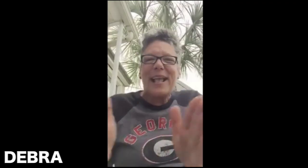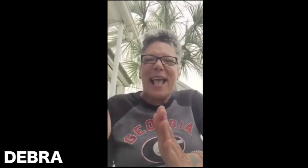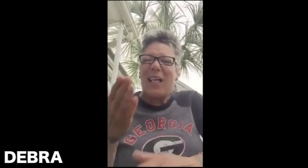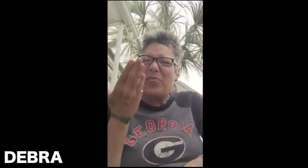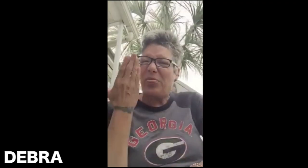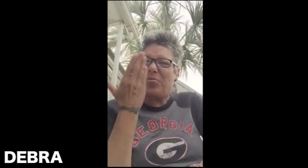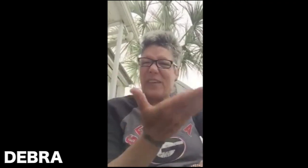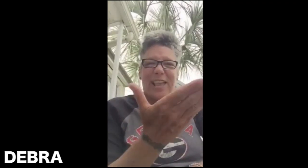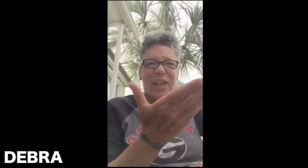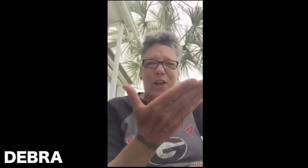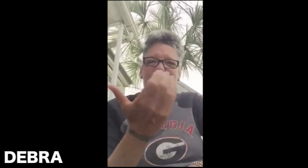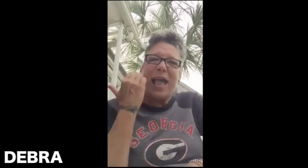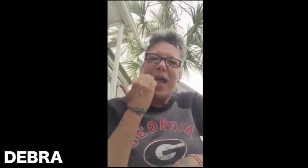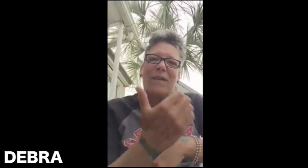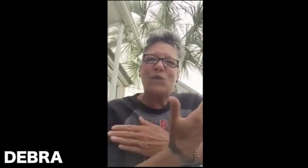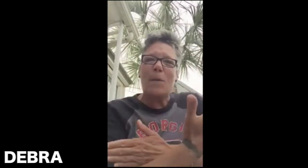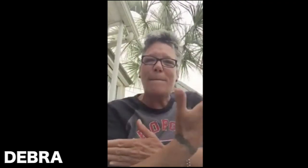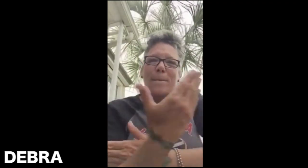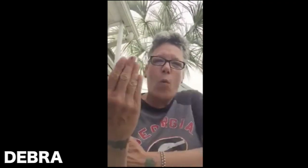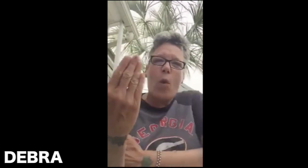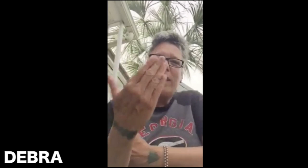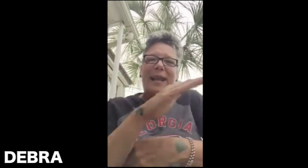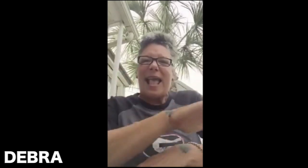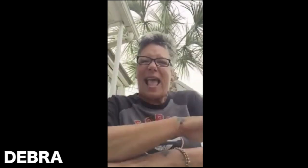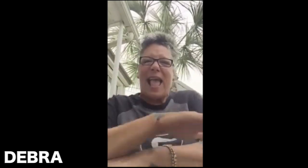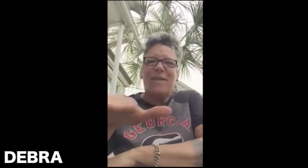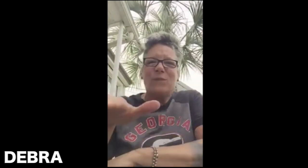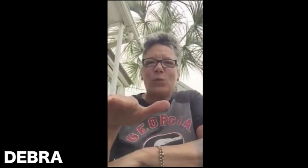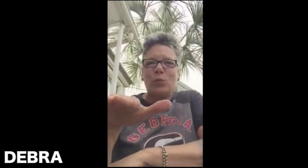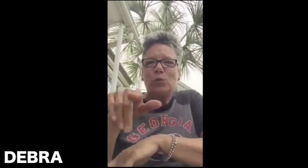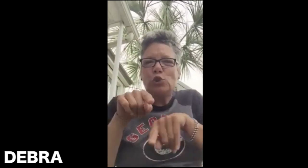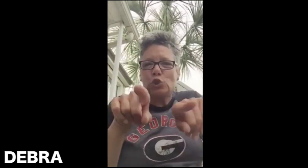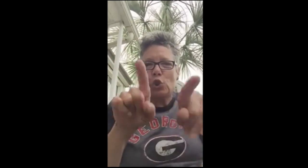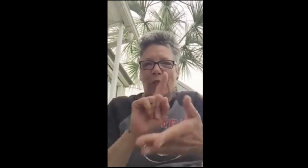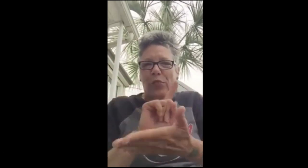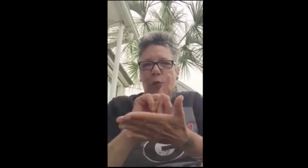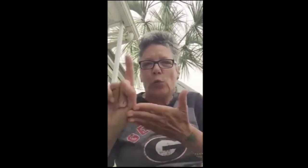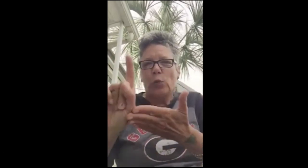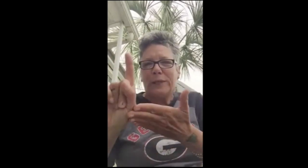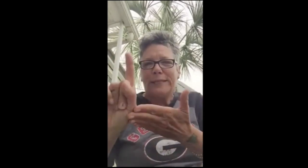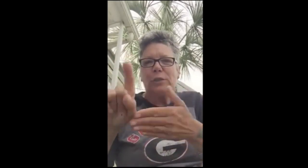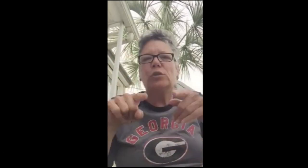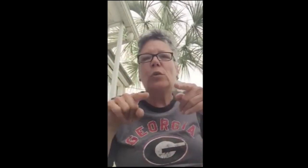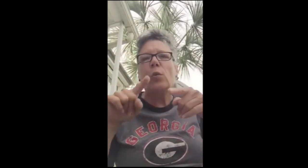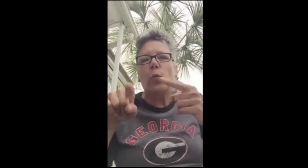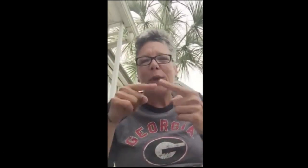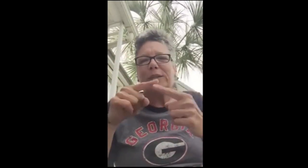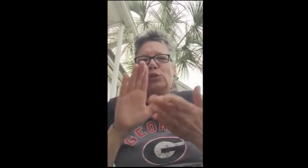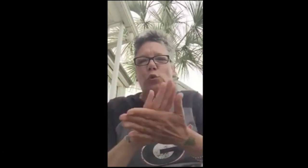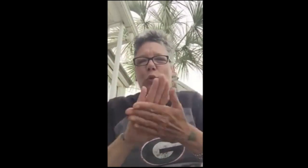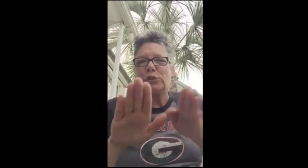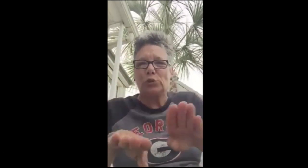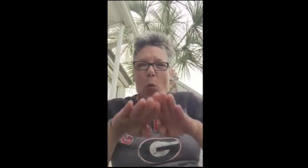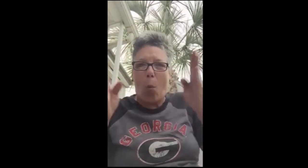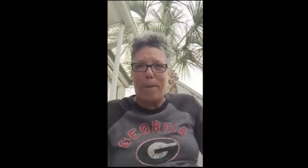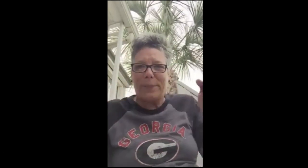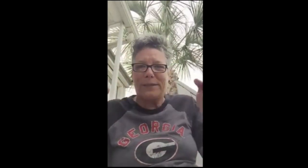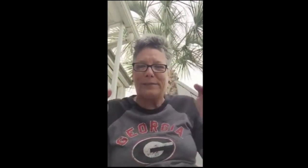I plan to be there every morning and afternoon during the week when school is open.